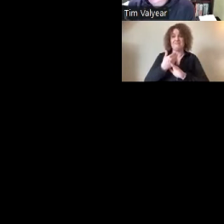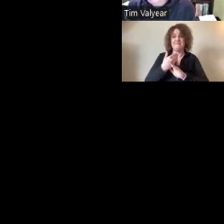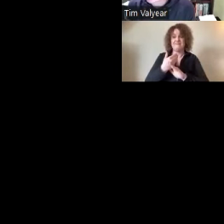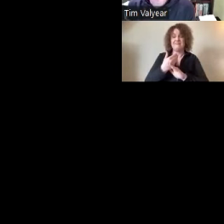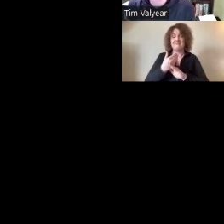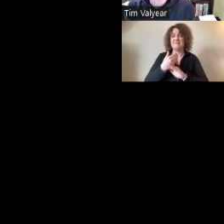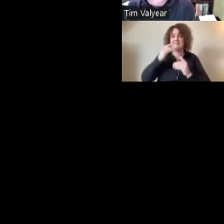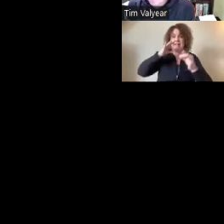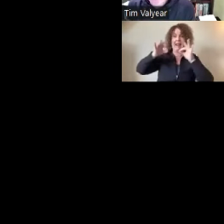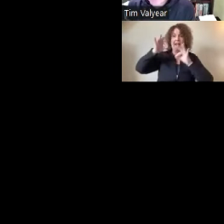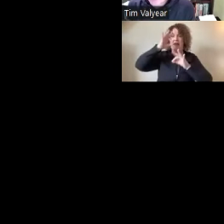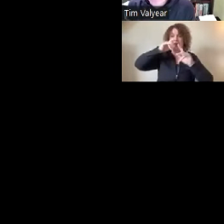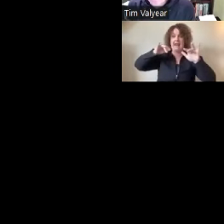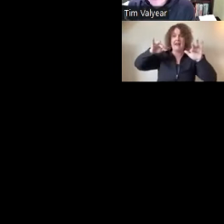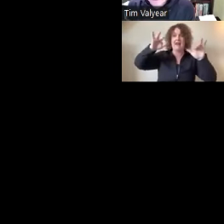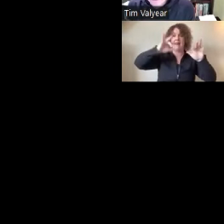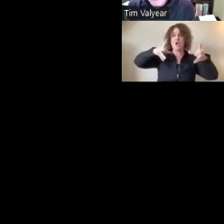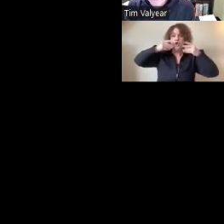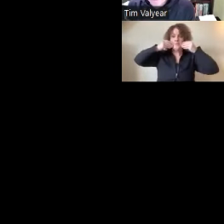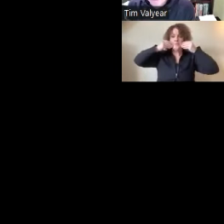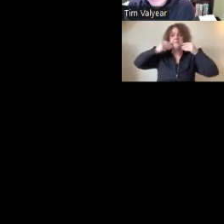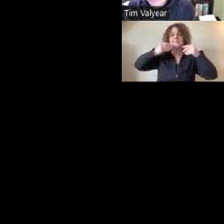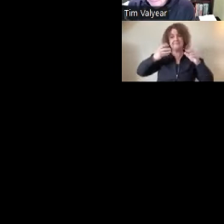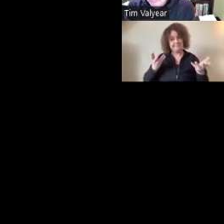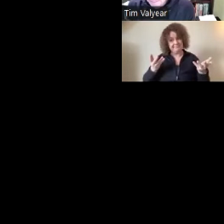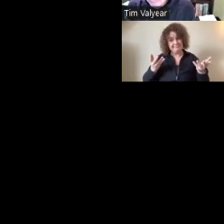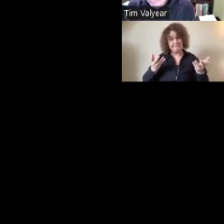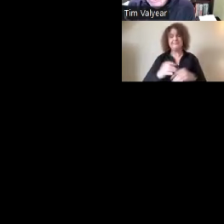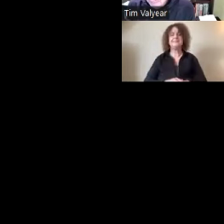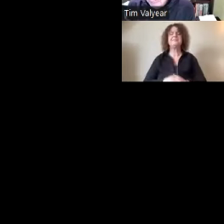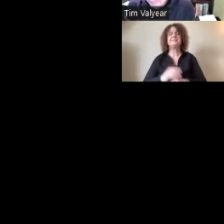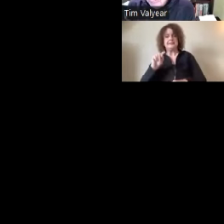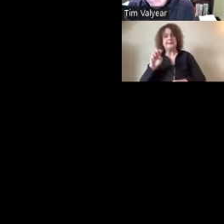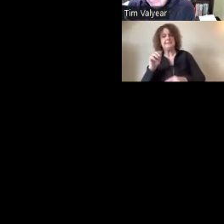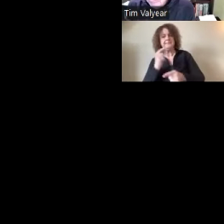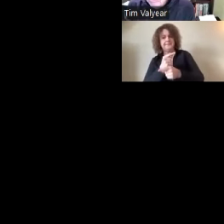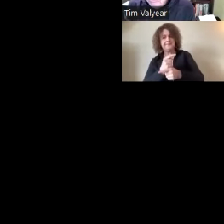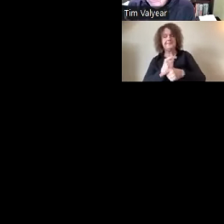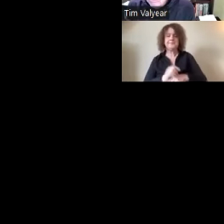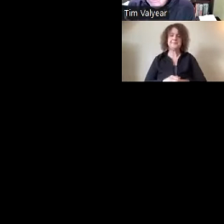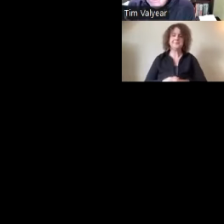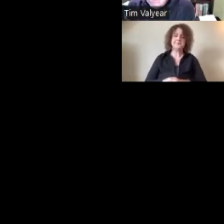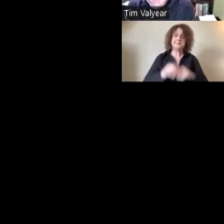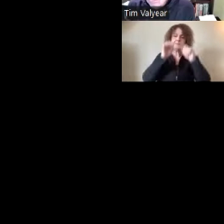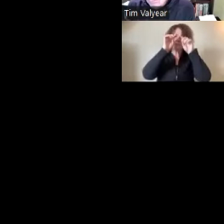That's important information . A face shield is not going to protect against Omicron or aerosol particles, right?